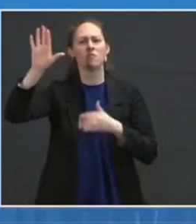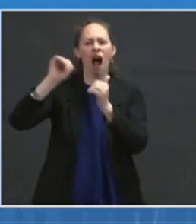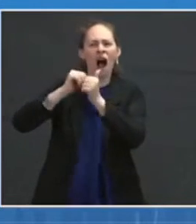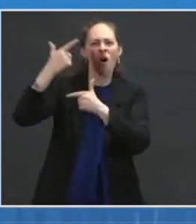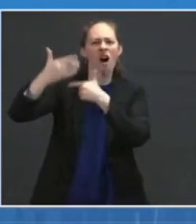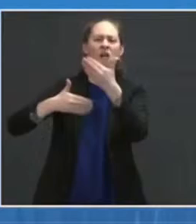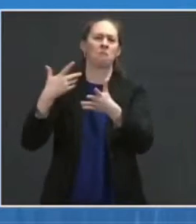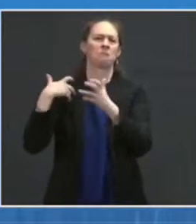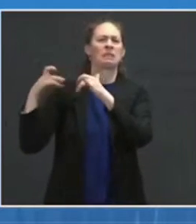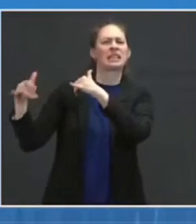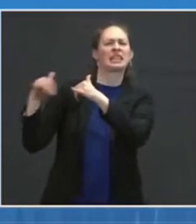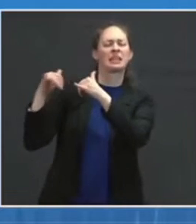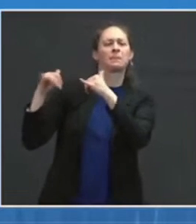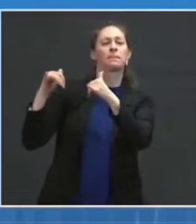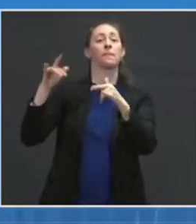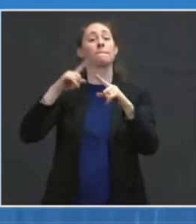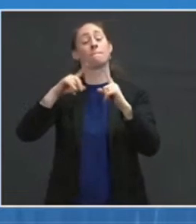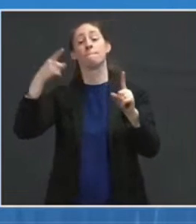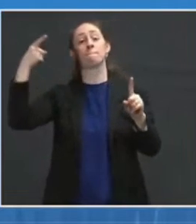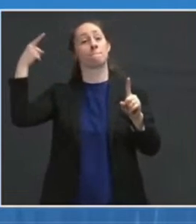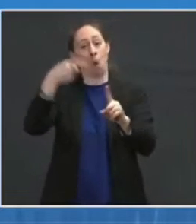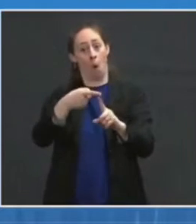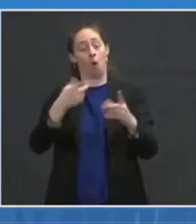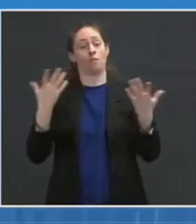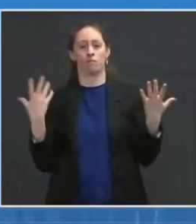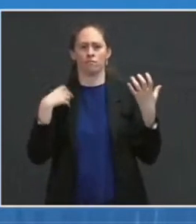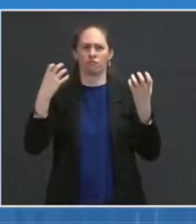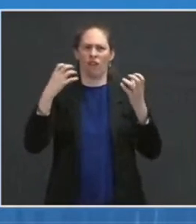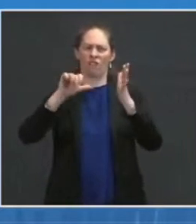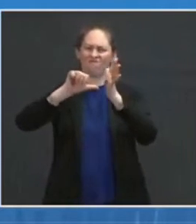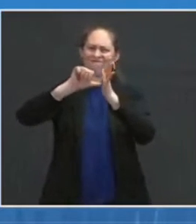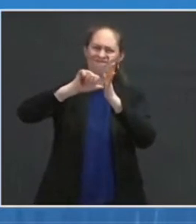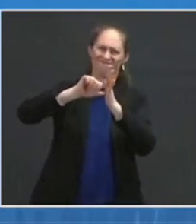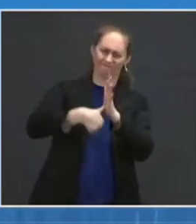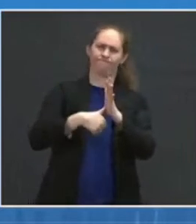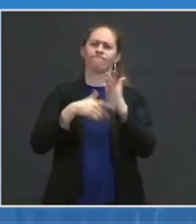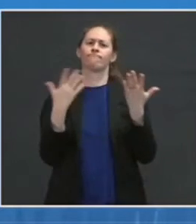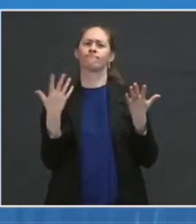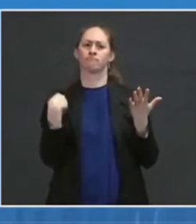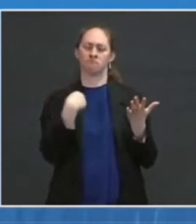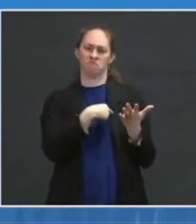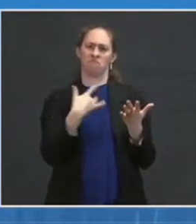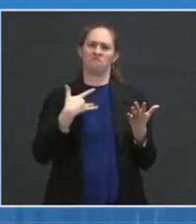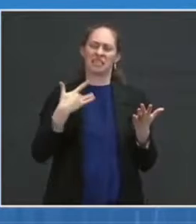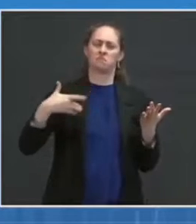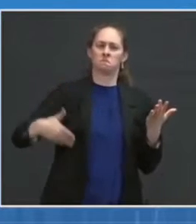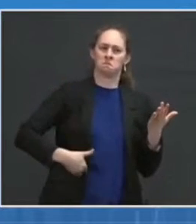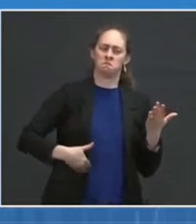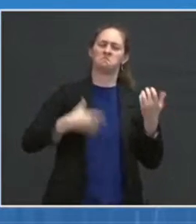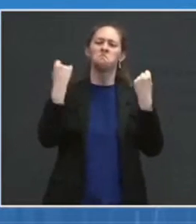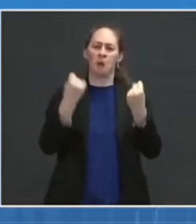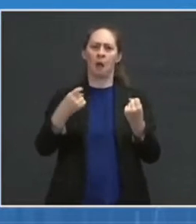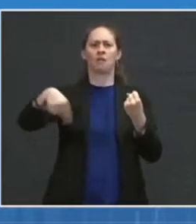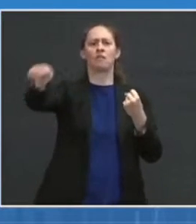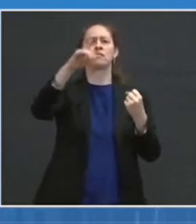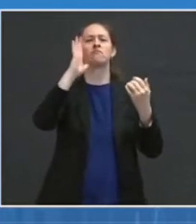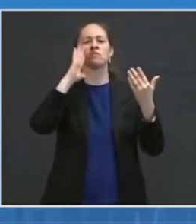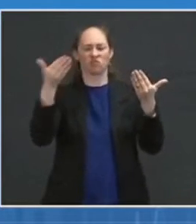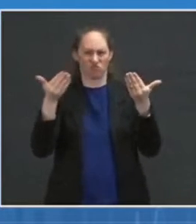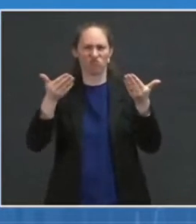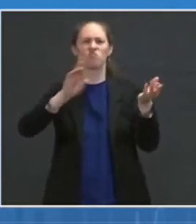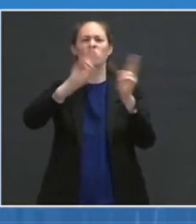NAMELY JOHNSON & JOHNSON, NOVA